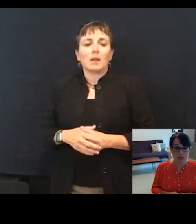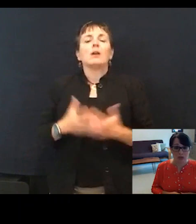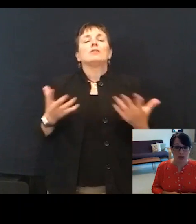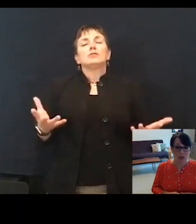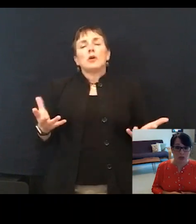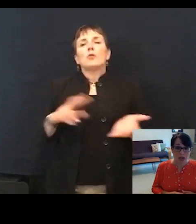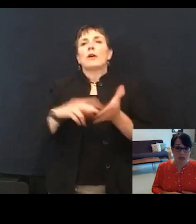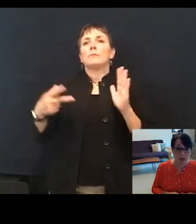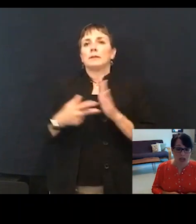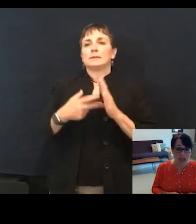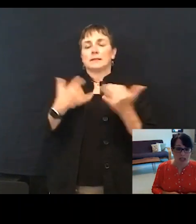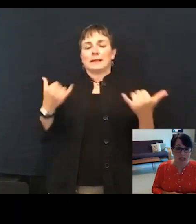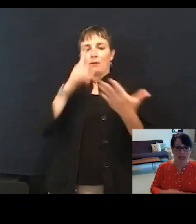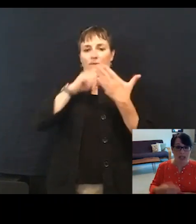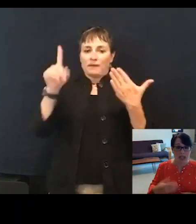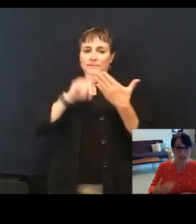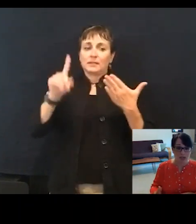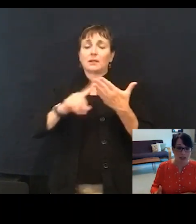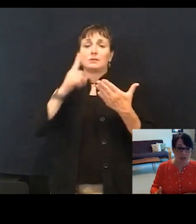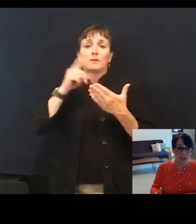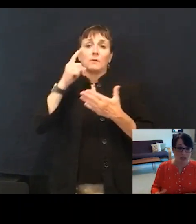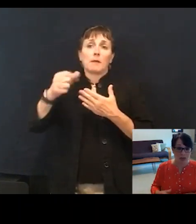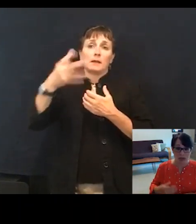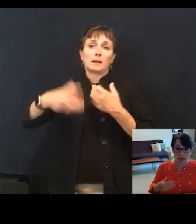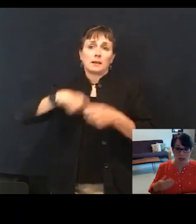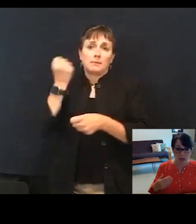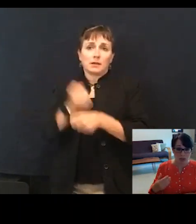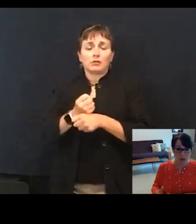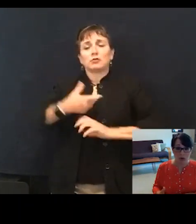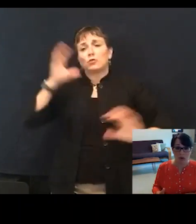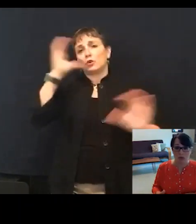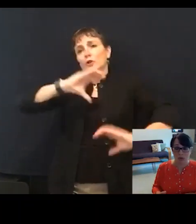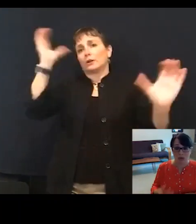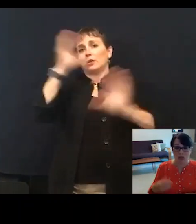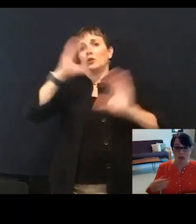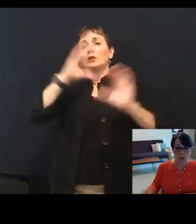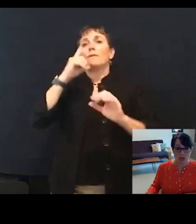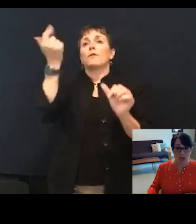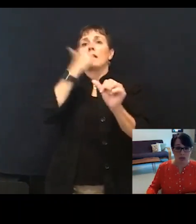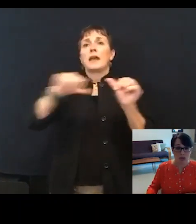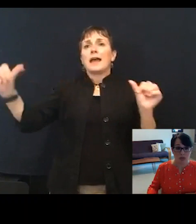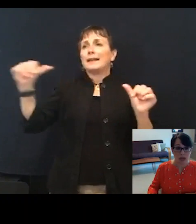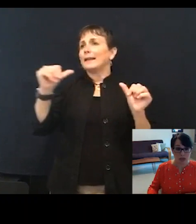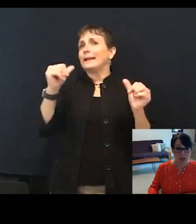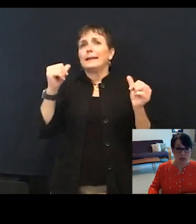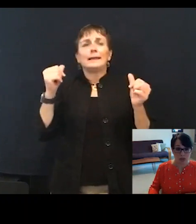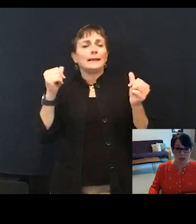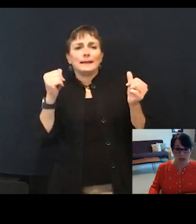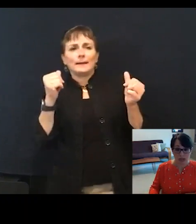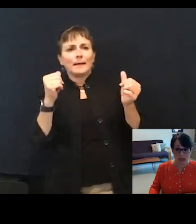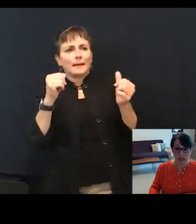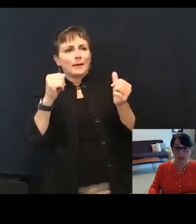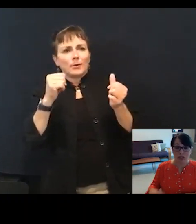to try to find any phenotypes or anything that was wrong with the shaker-1 mouse mutant retina that